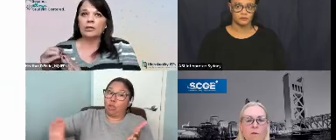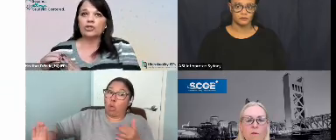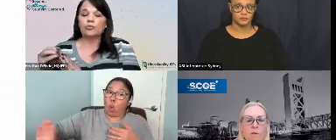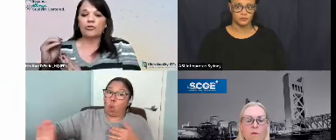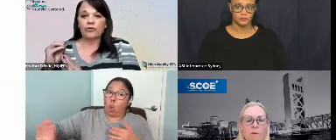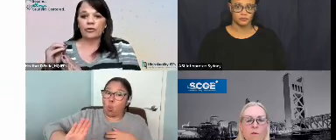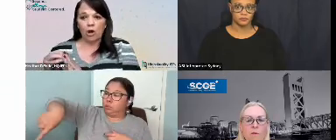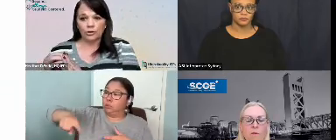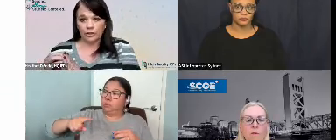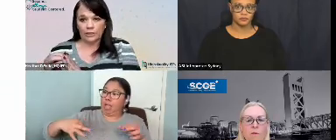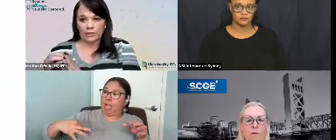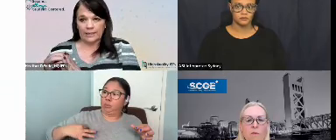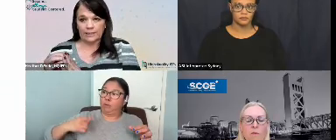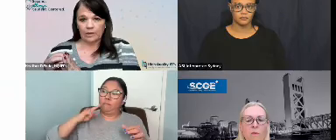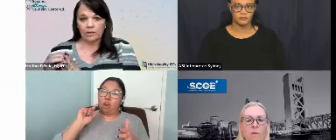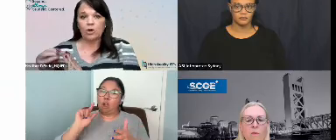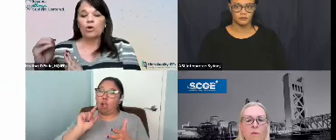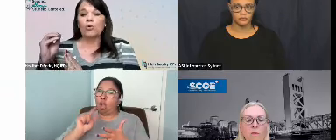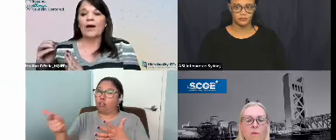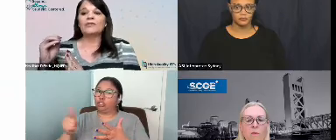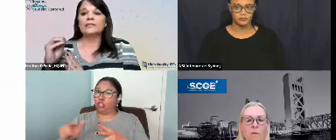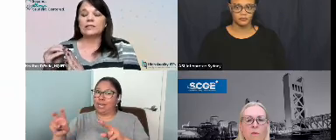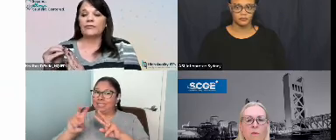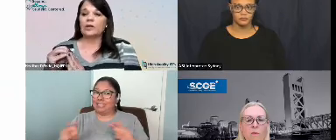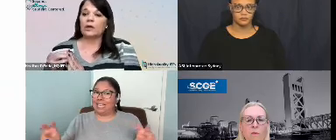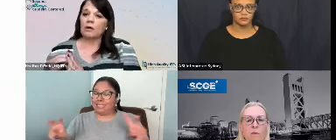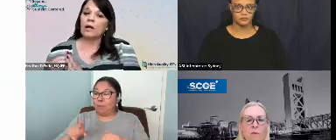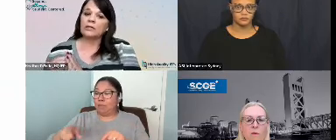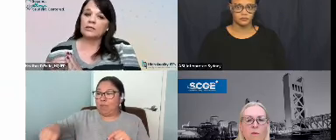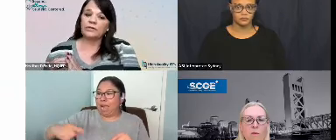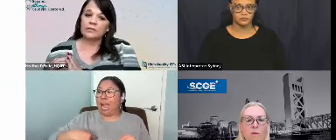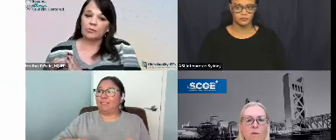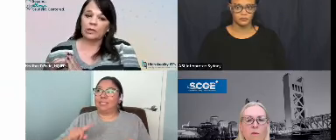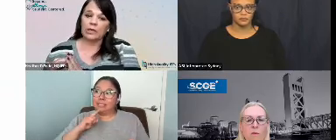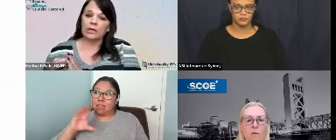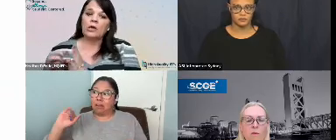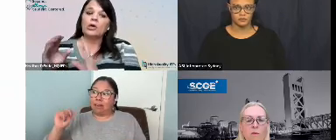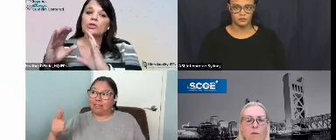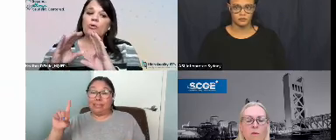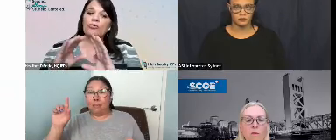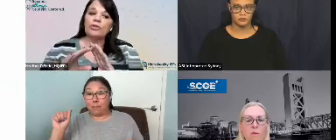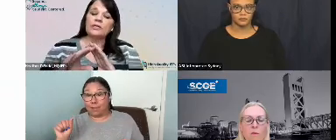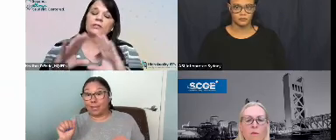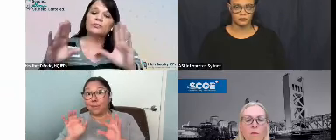um eligible for the alternate assessment who have a significant cognitive disability. So